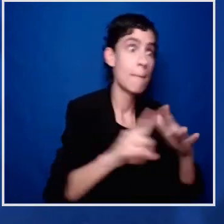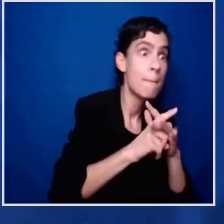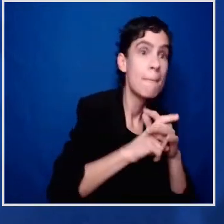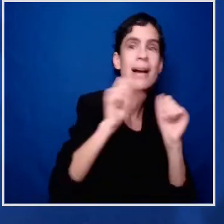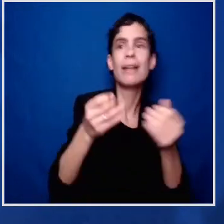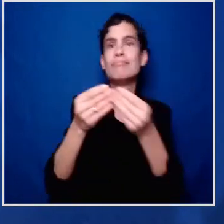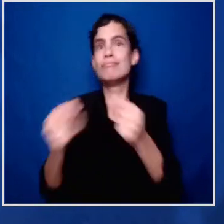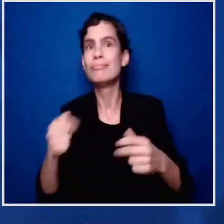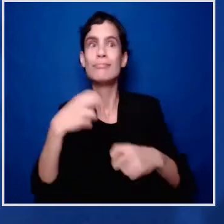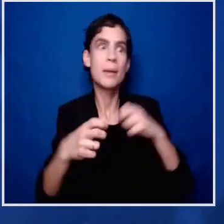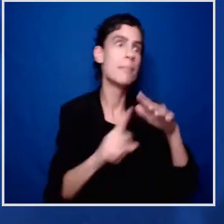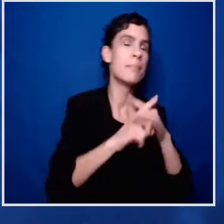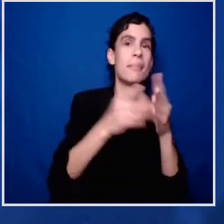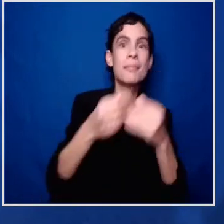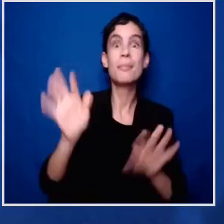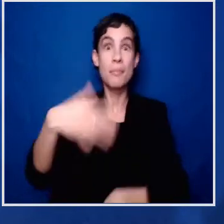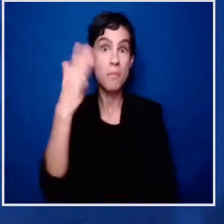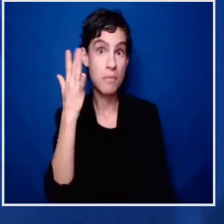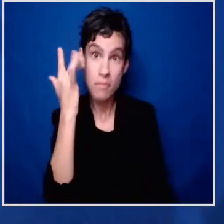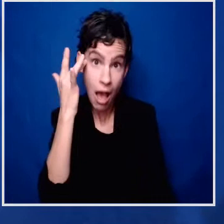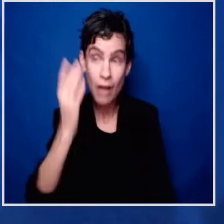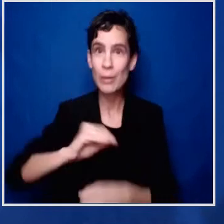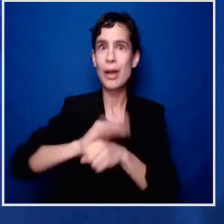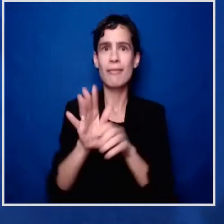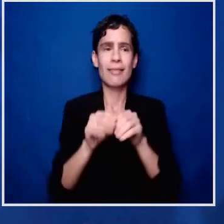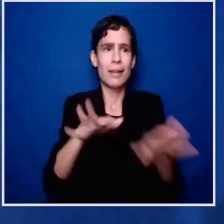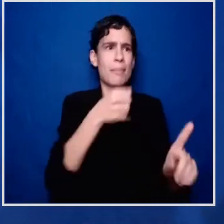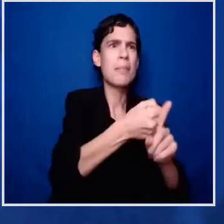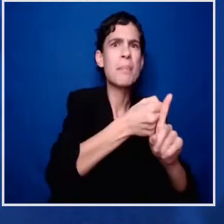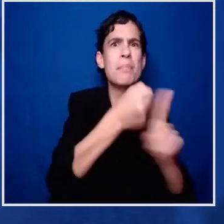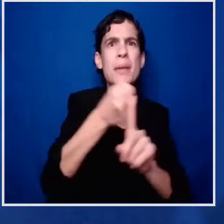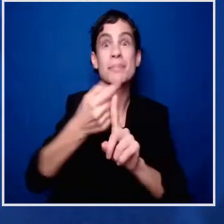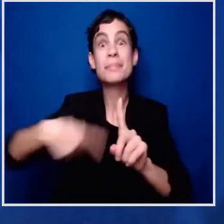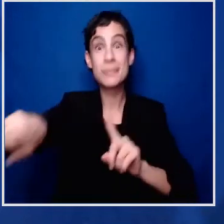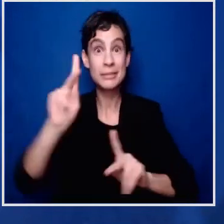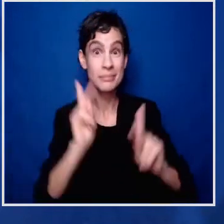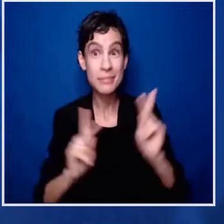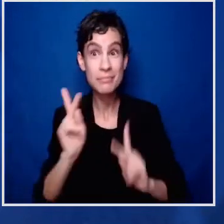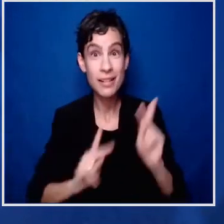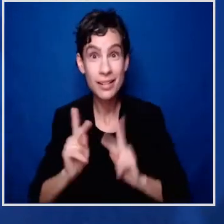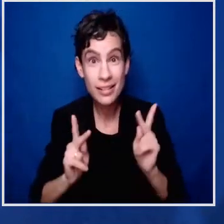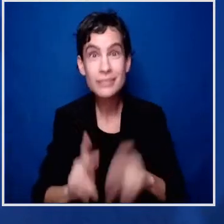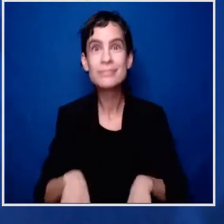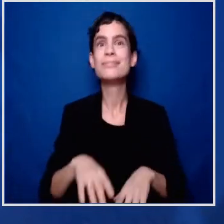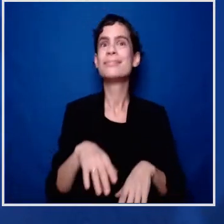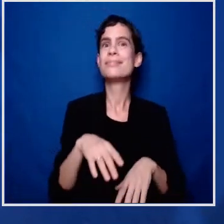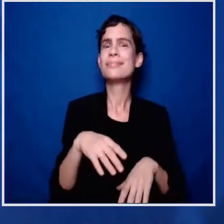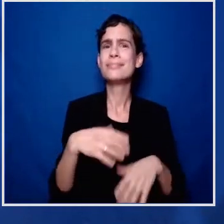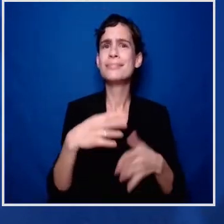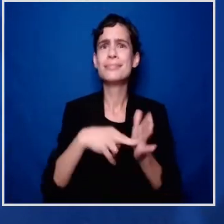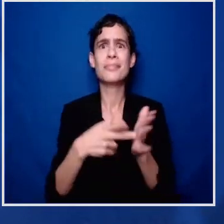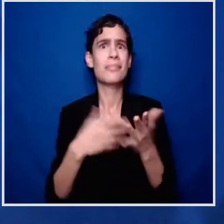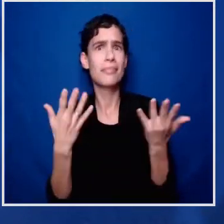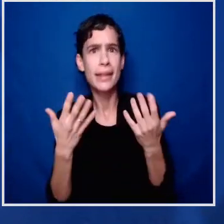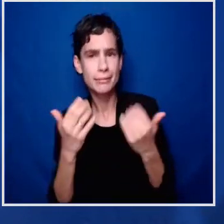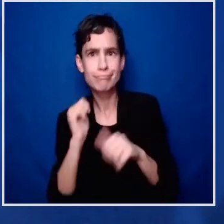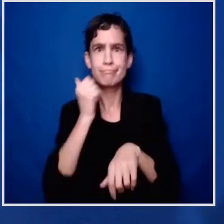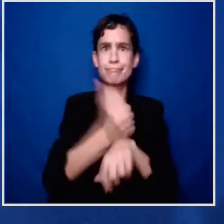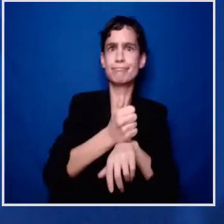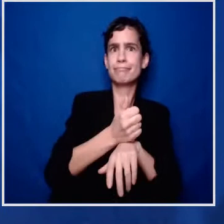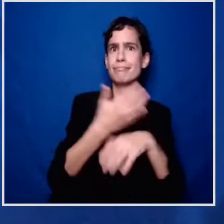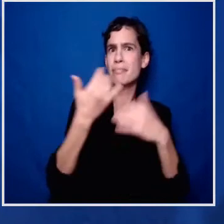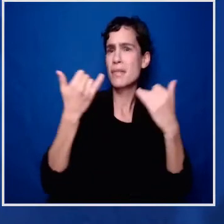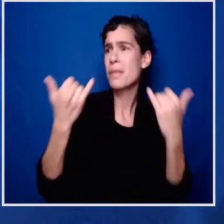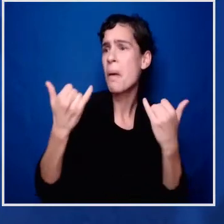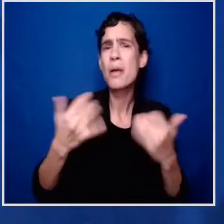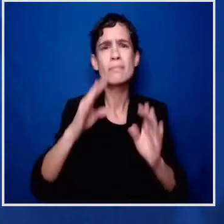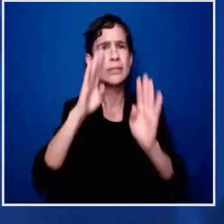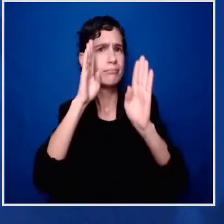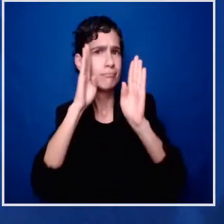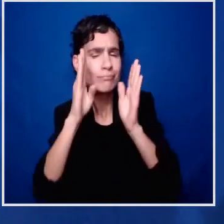COUNTRY.